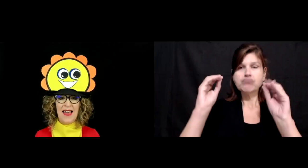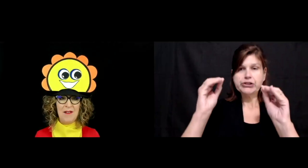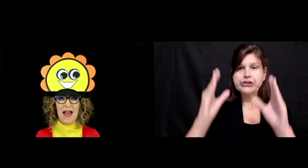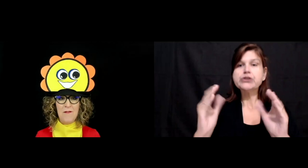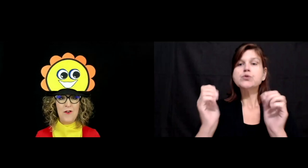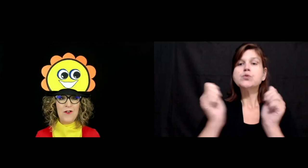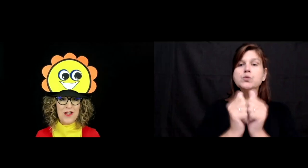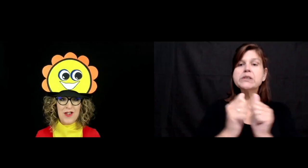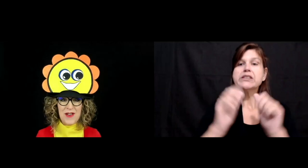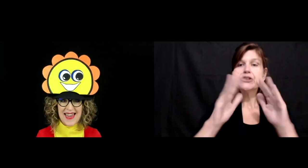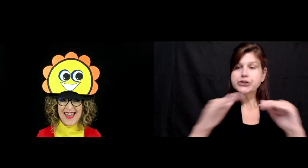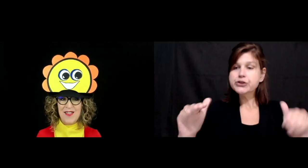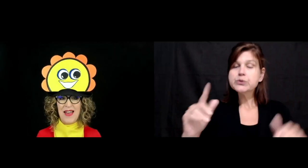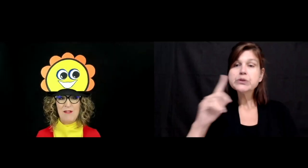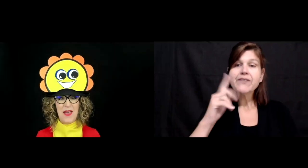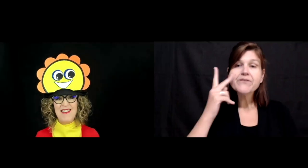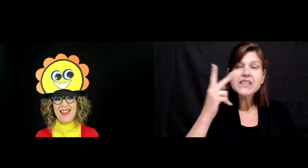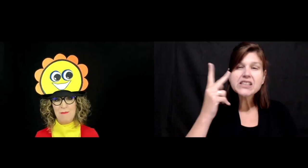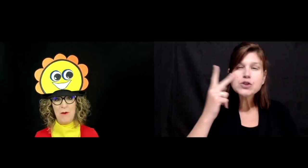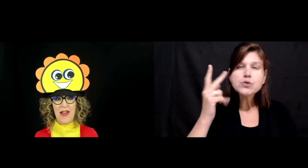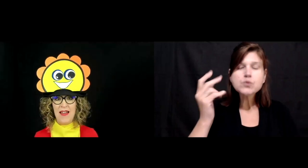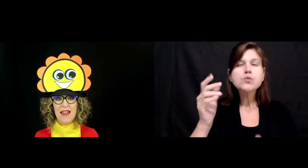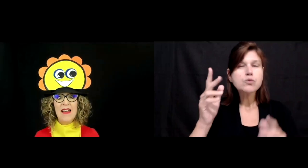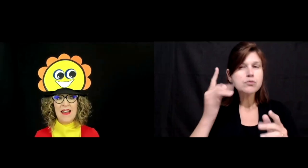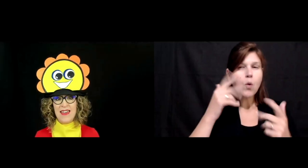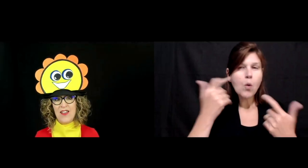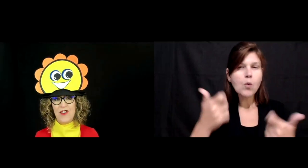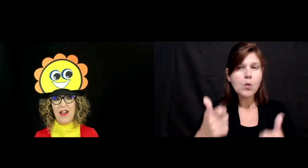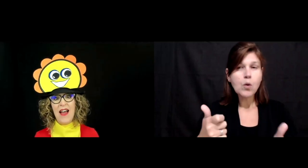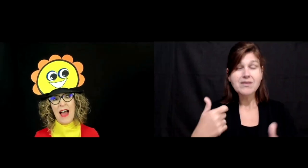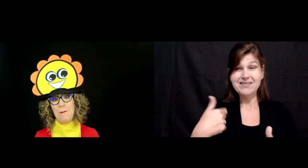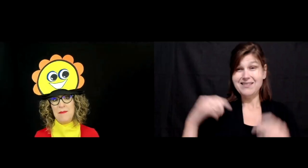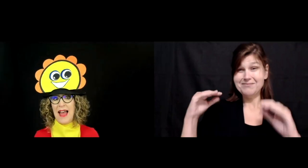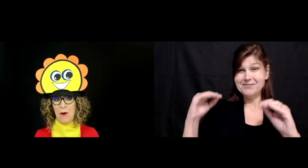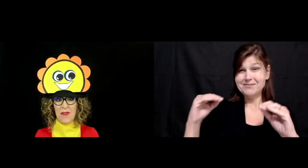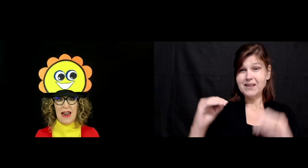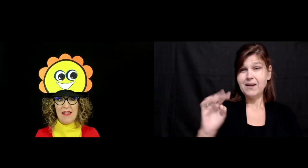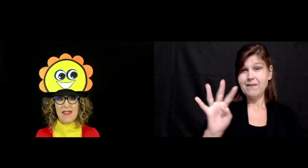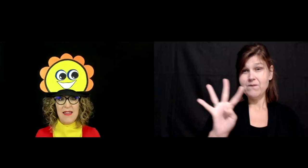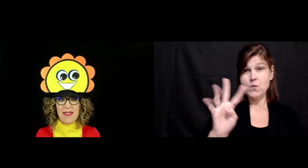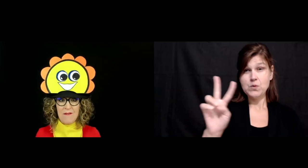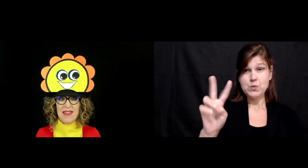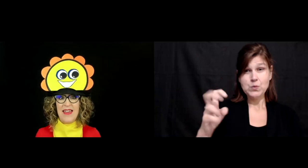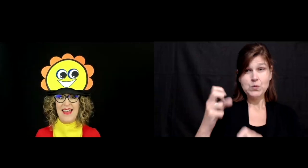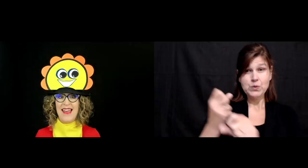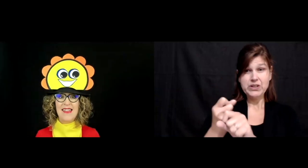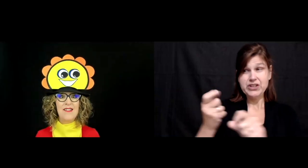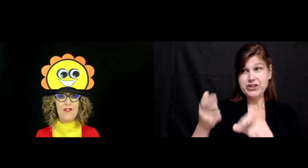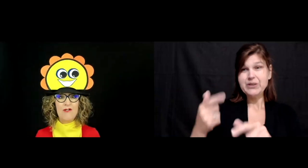I have 42 years of experience, both as a teacher, now in the last 17 years as a trainer.